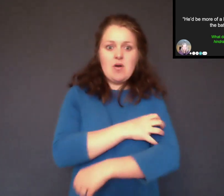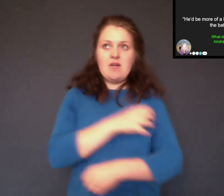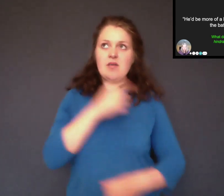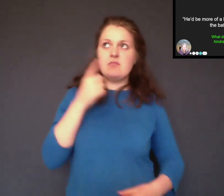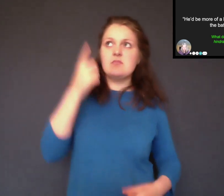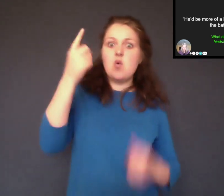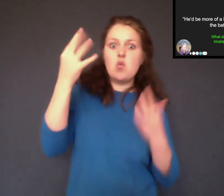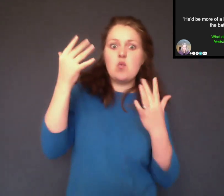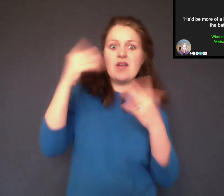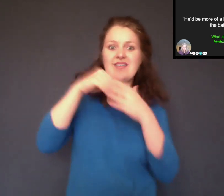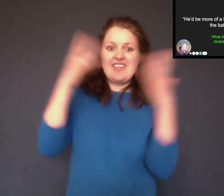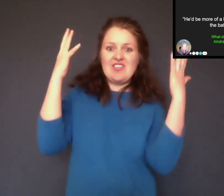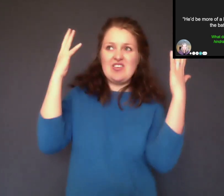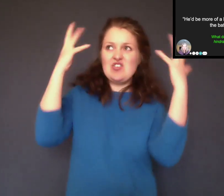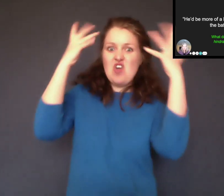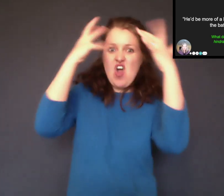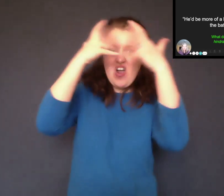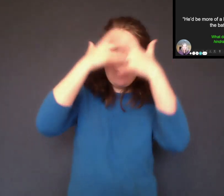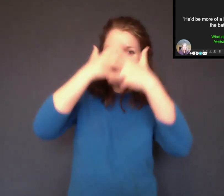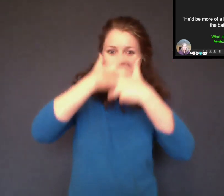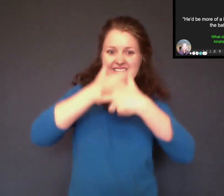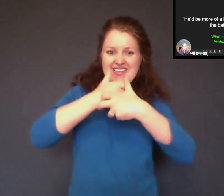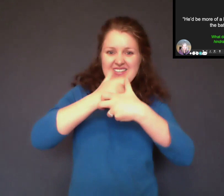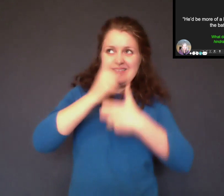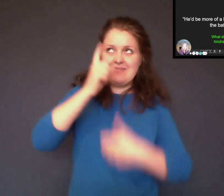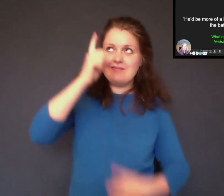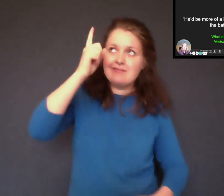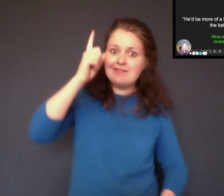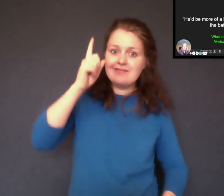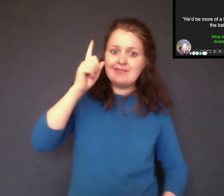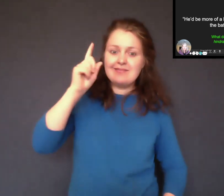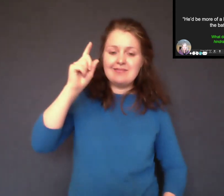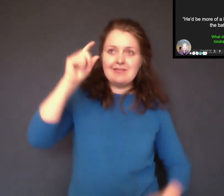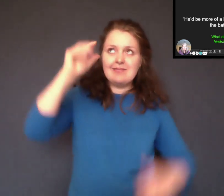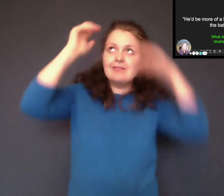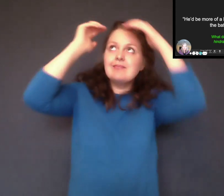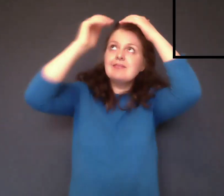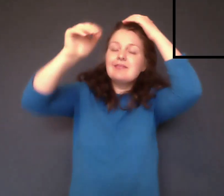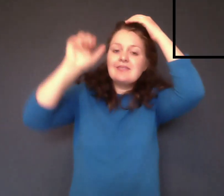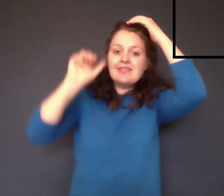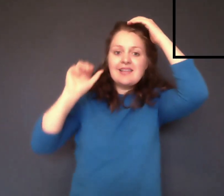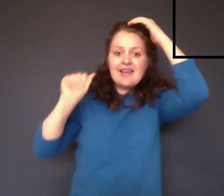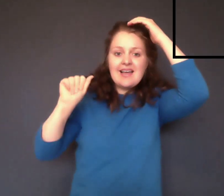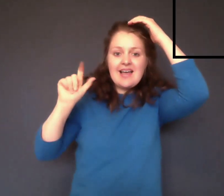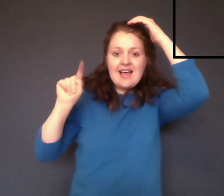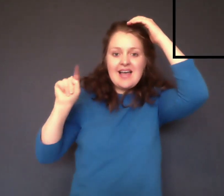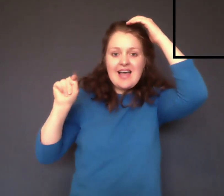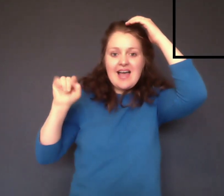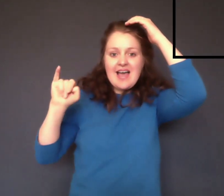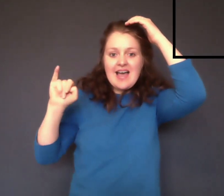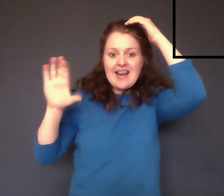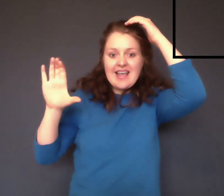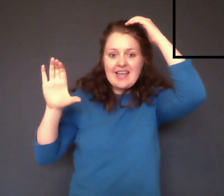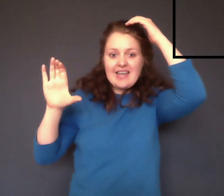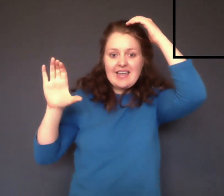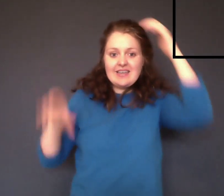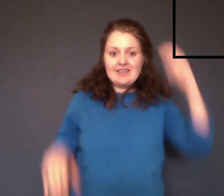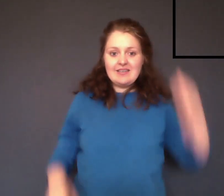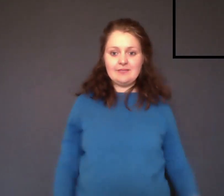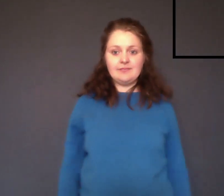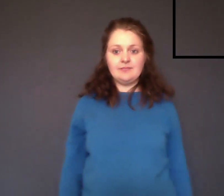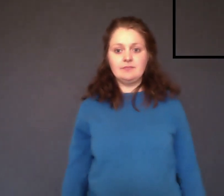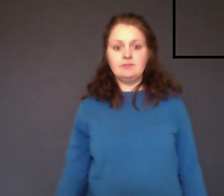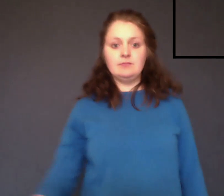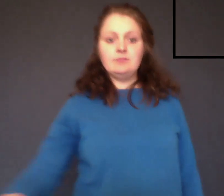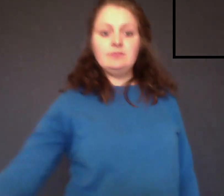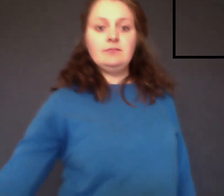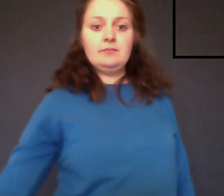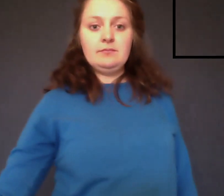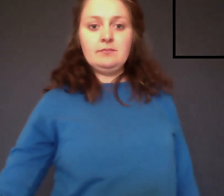that lay wading in the darkness of the attic